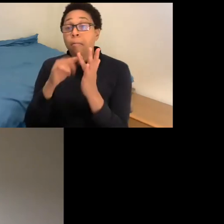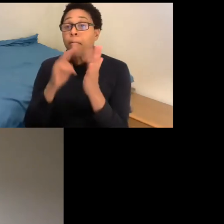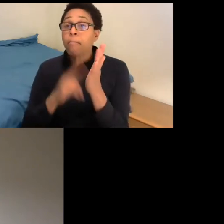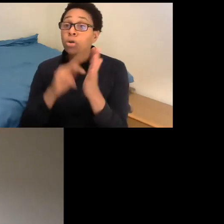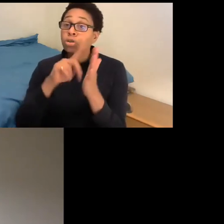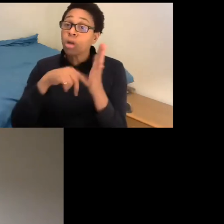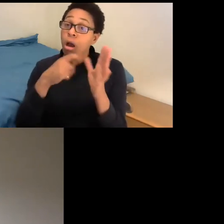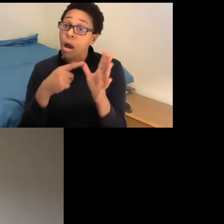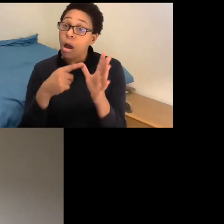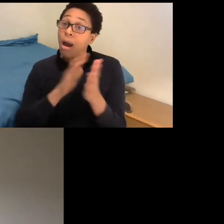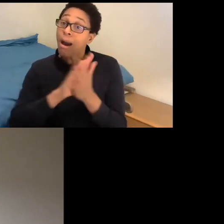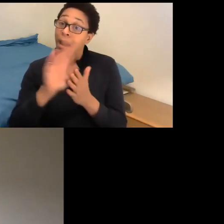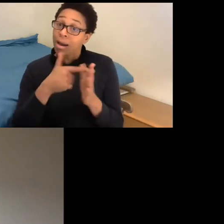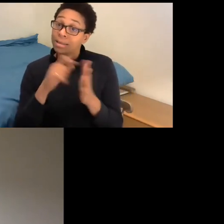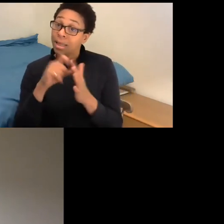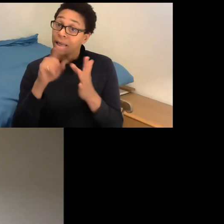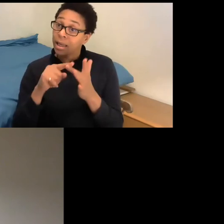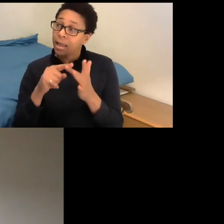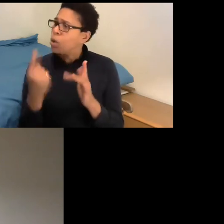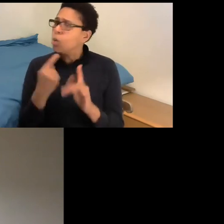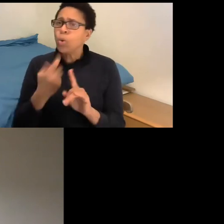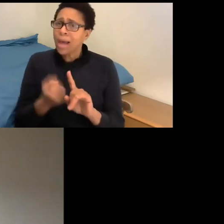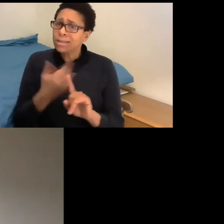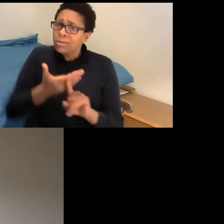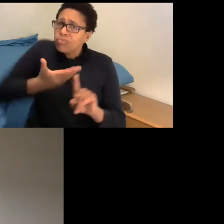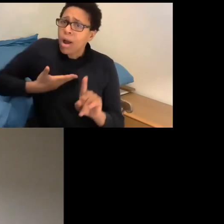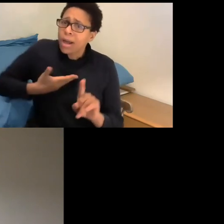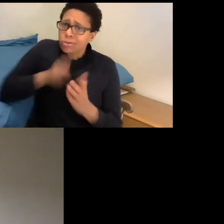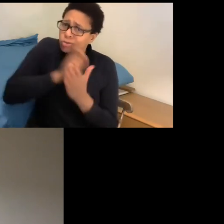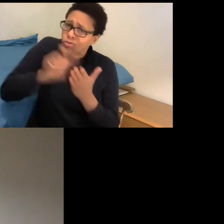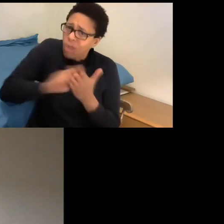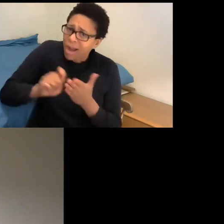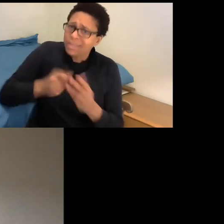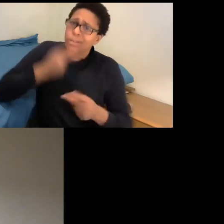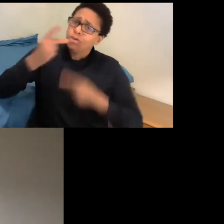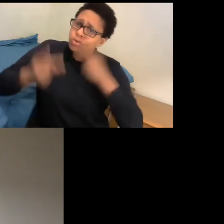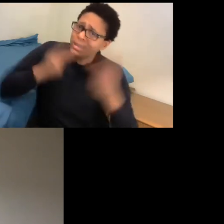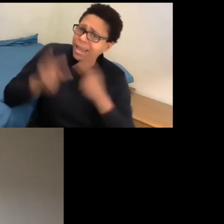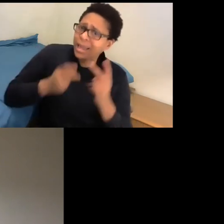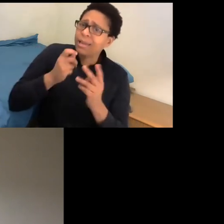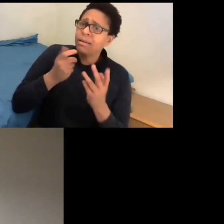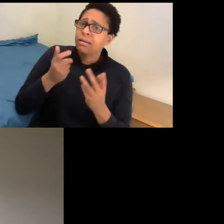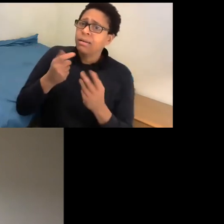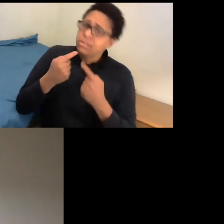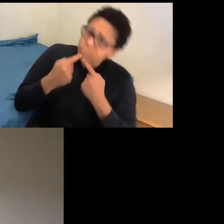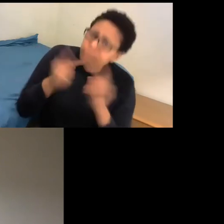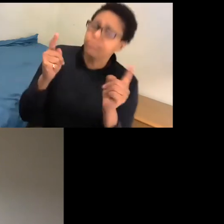right to respond? Who has the right to do exegesis? And I think, you know, yeah, it comes from a certain context as a